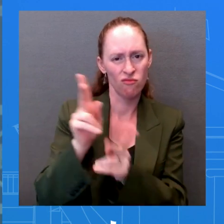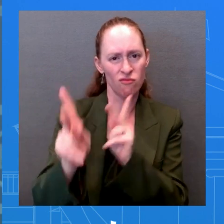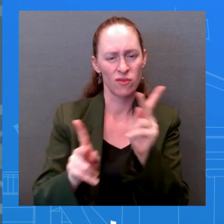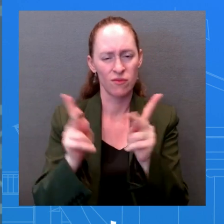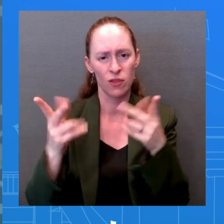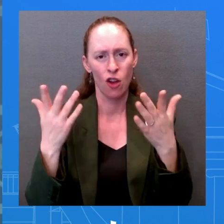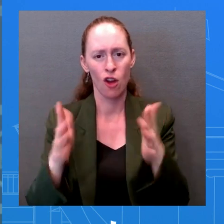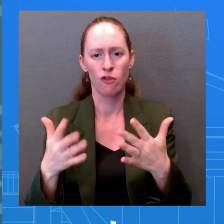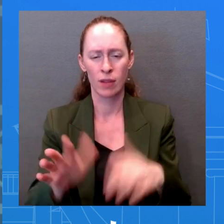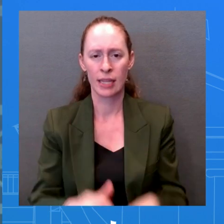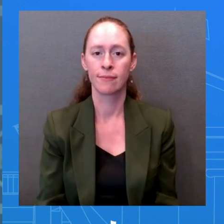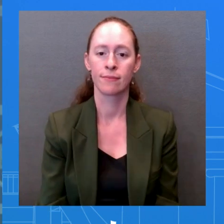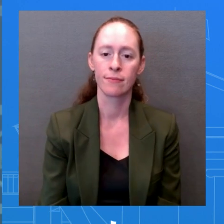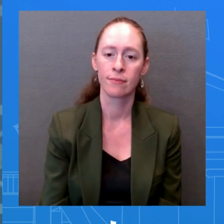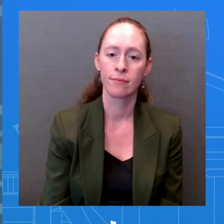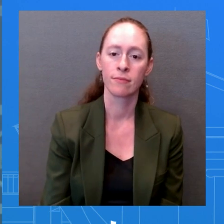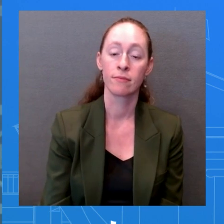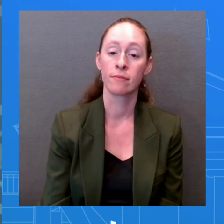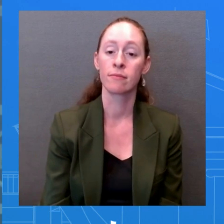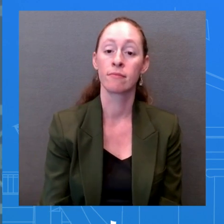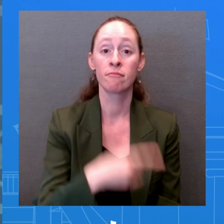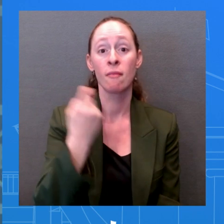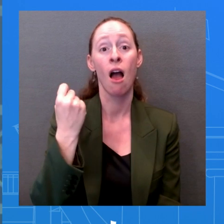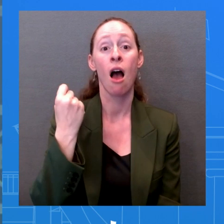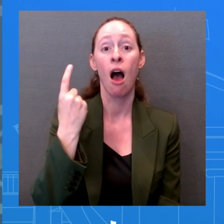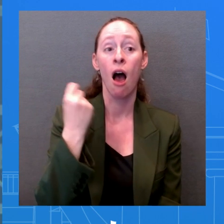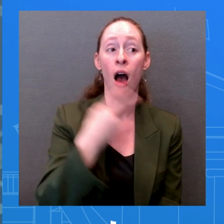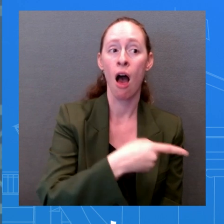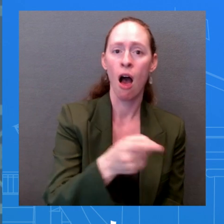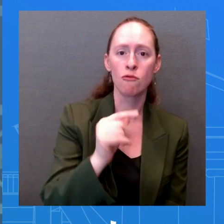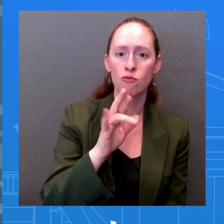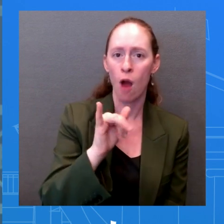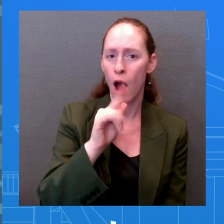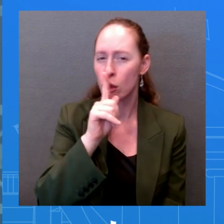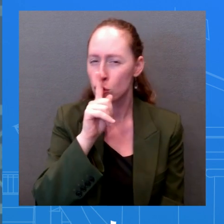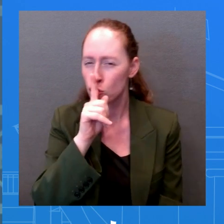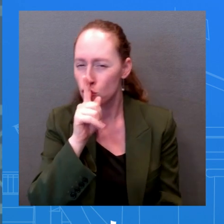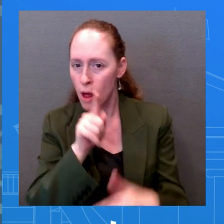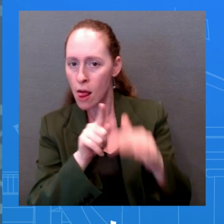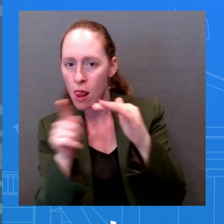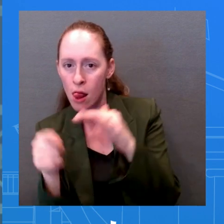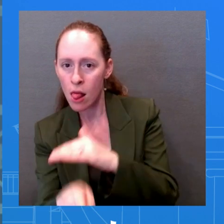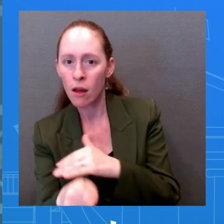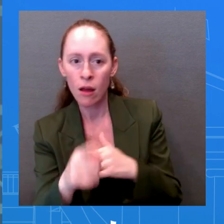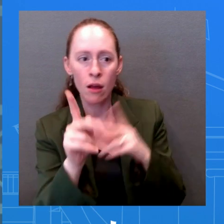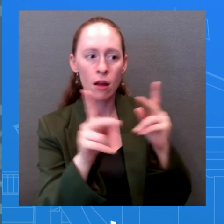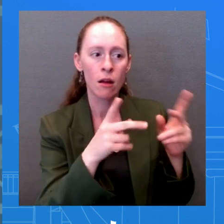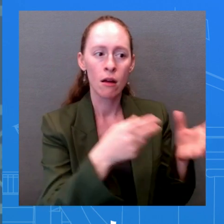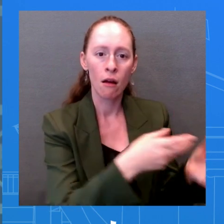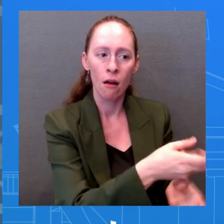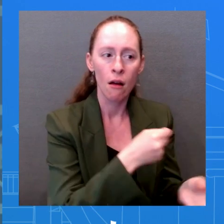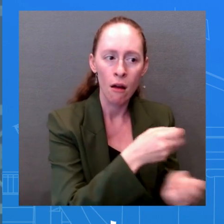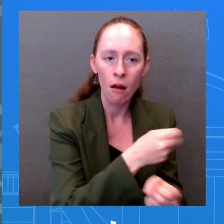So we have seen the work that we have done and how it's been effective. And again, we're --